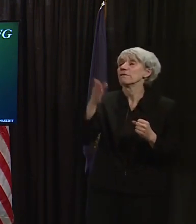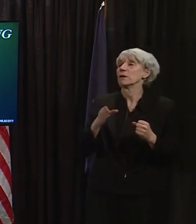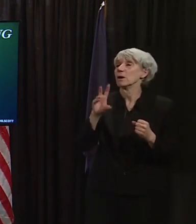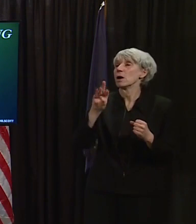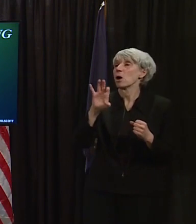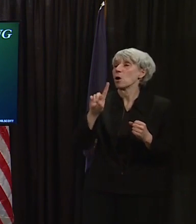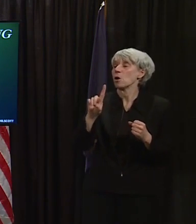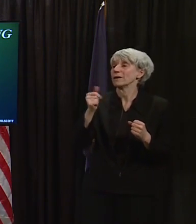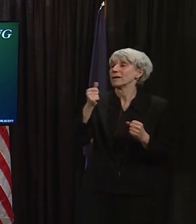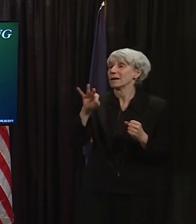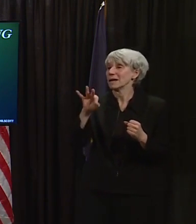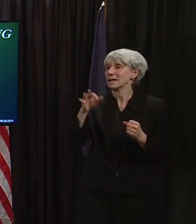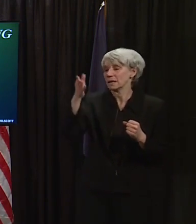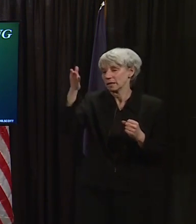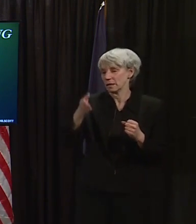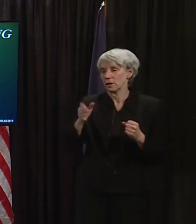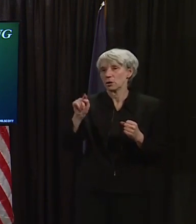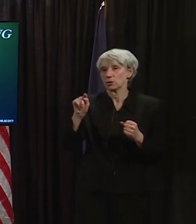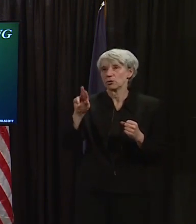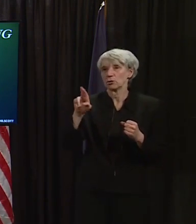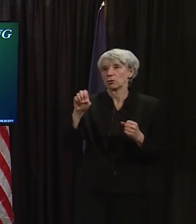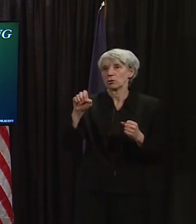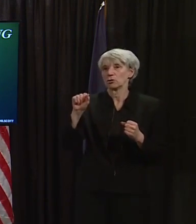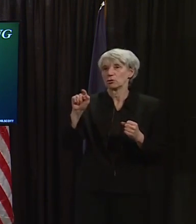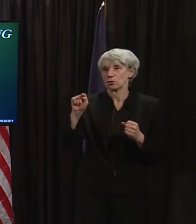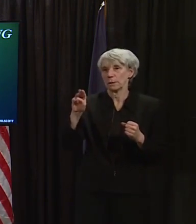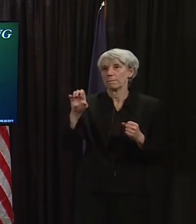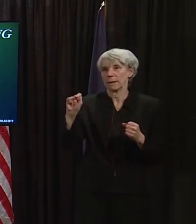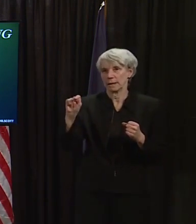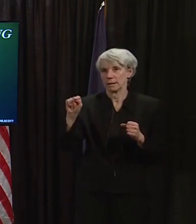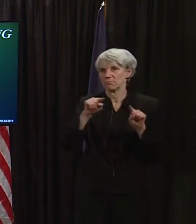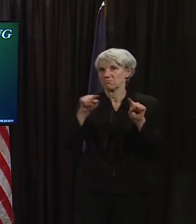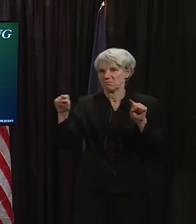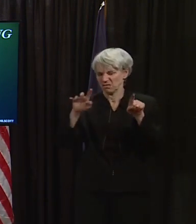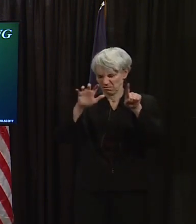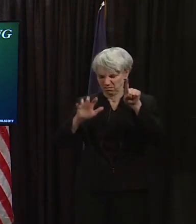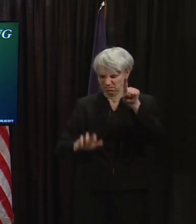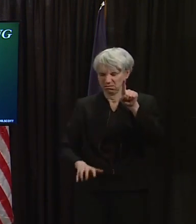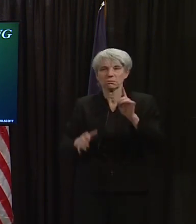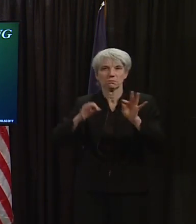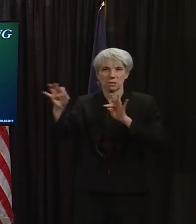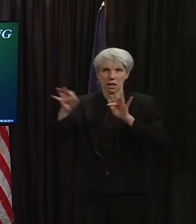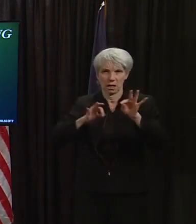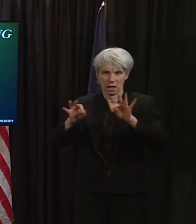treatment for more information and keep in mind these treatments are not needed